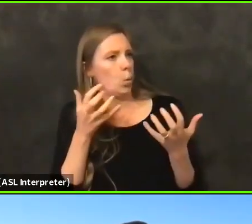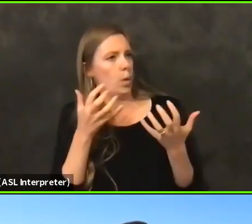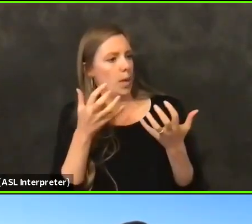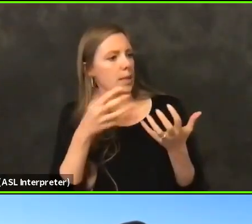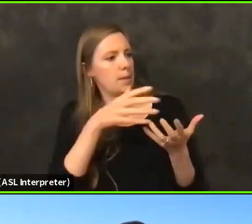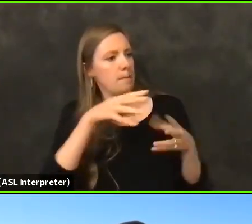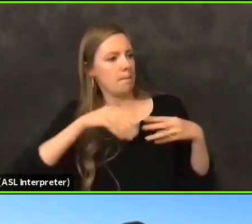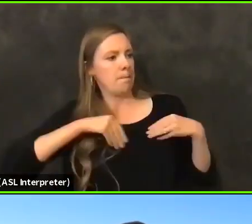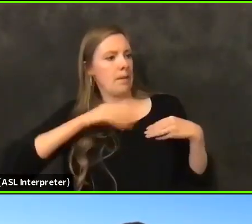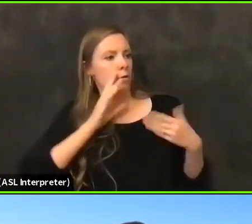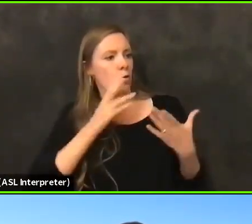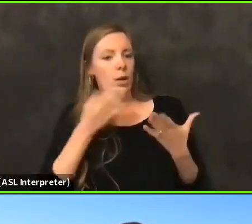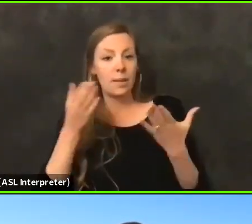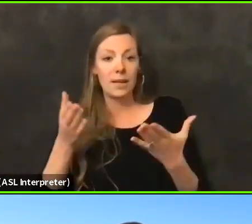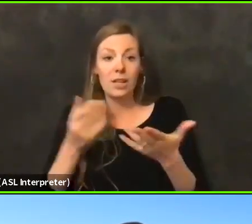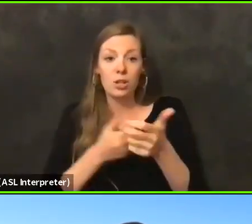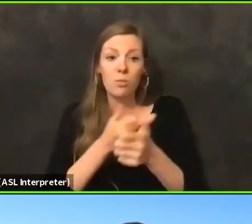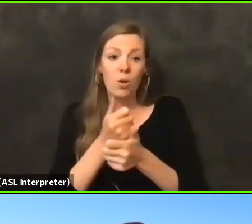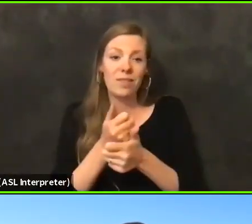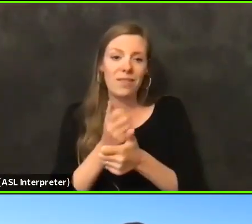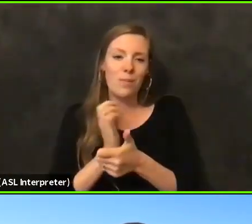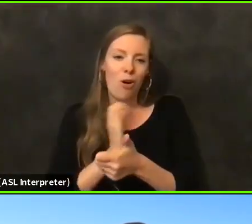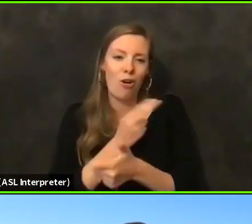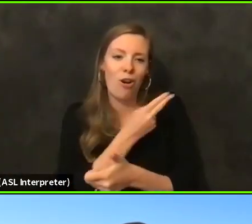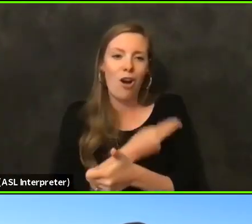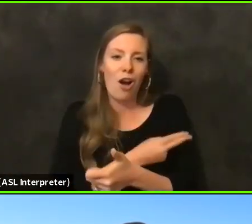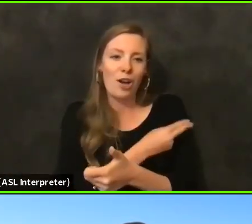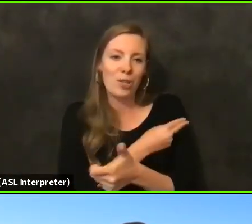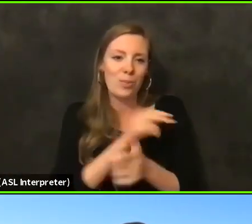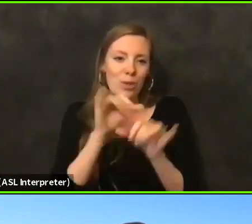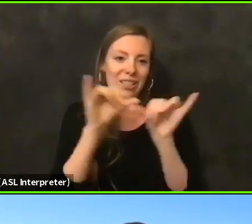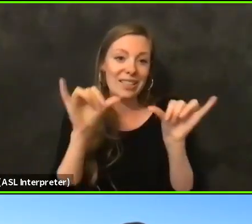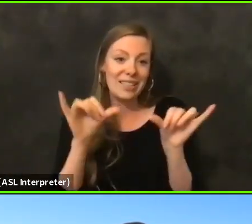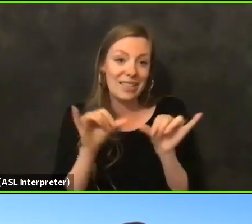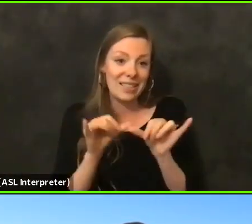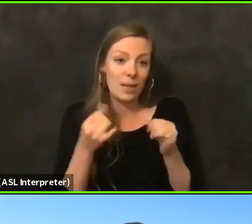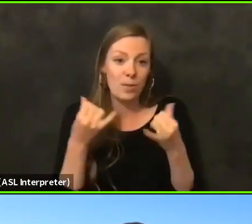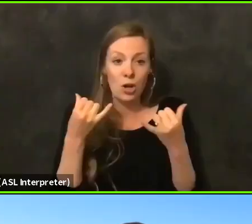Most of those are our hospital systems, our current federally qualified health